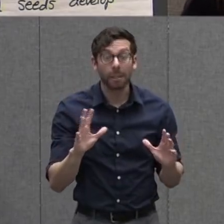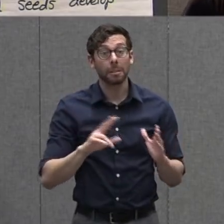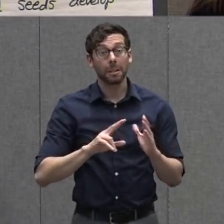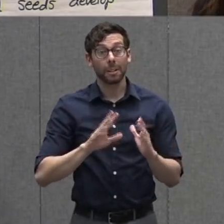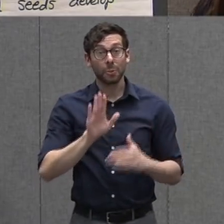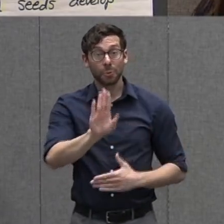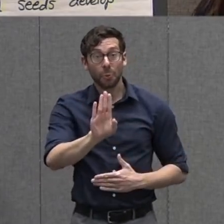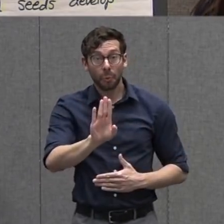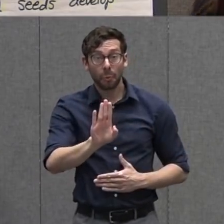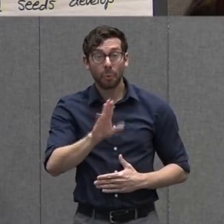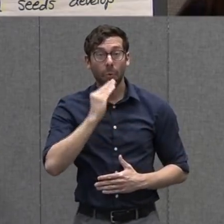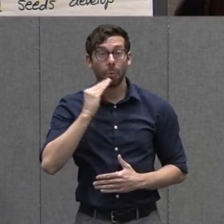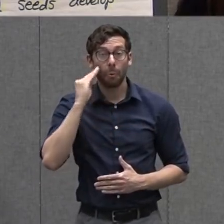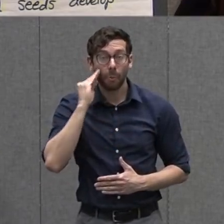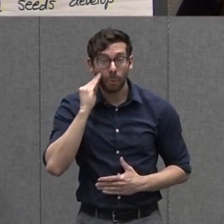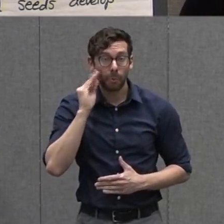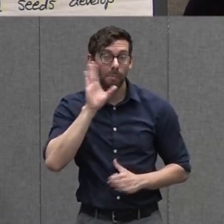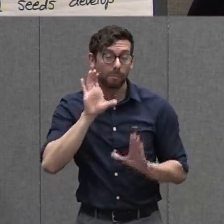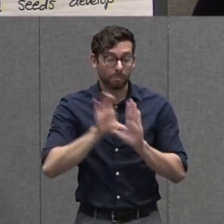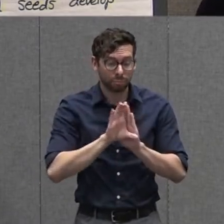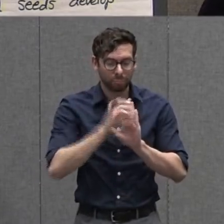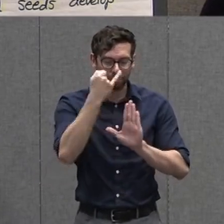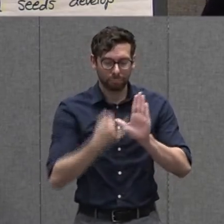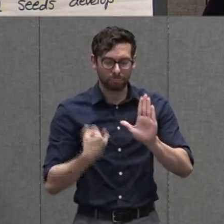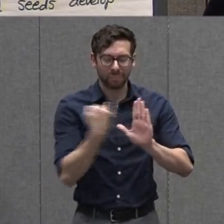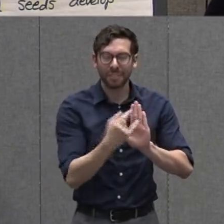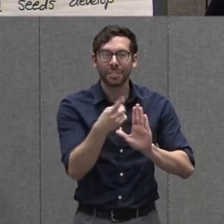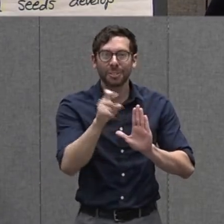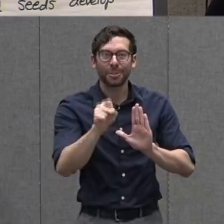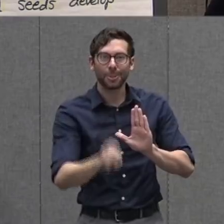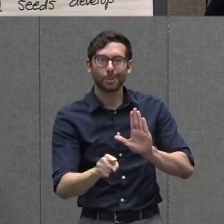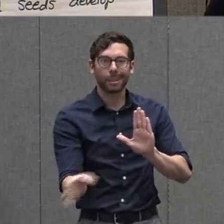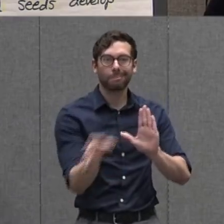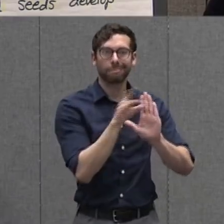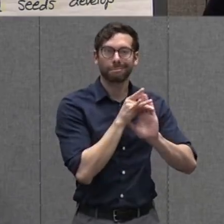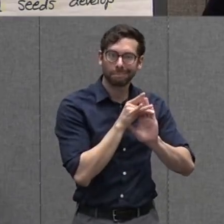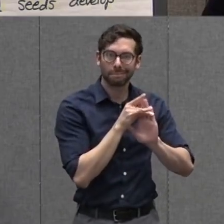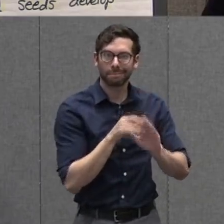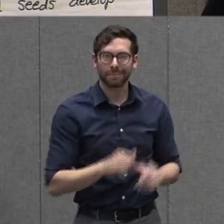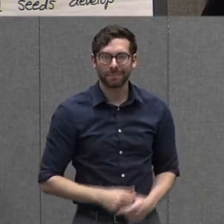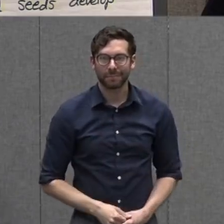So let's take that word disperse. We said we often see the letters